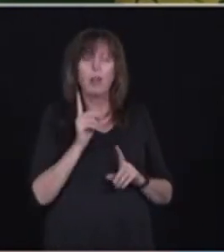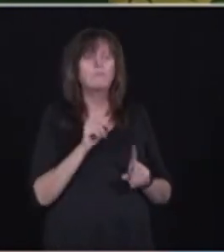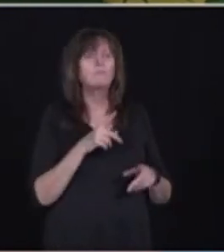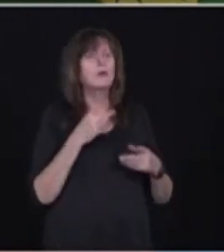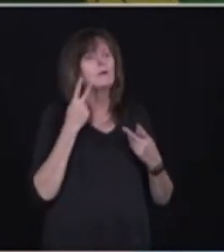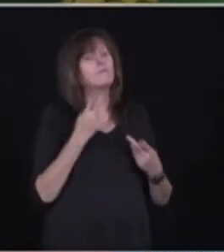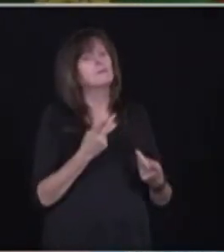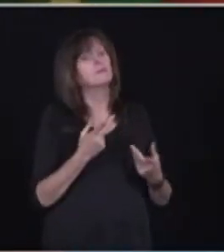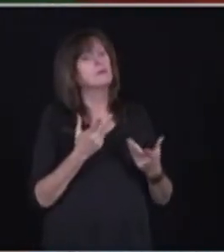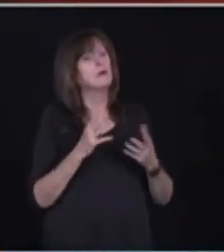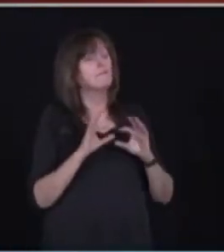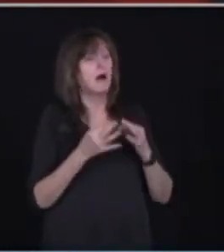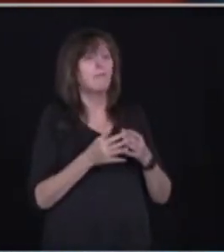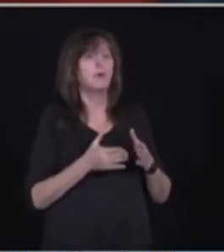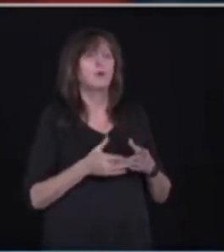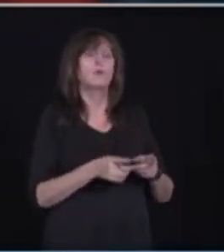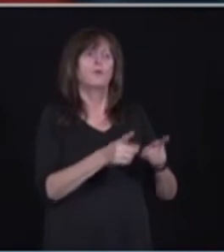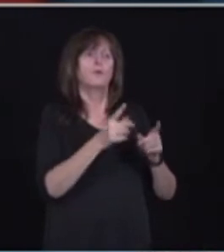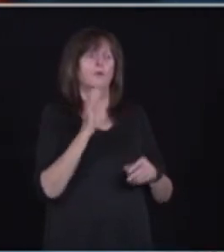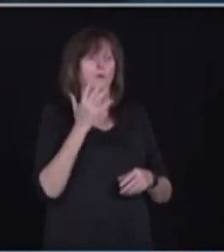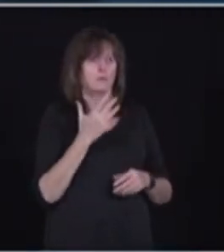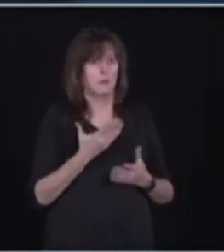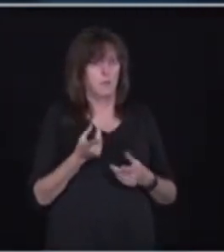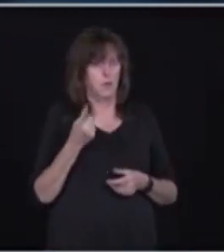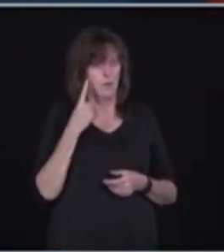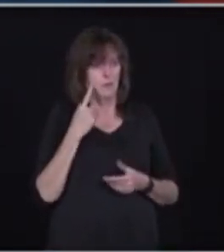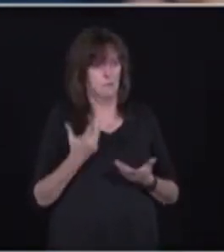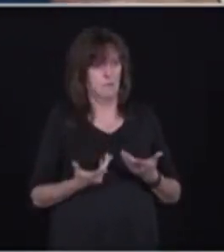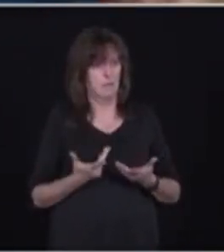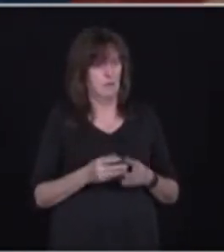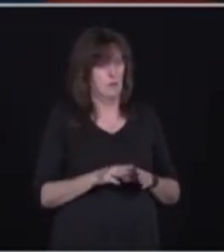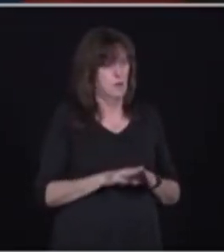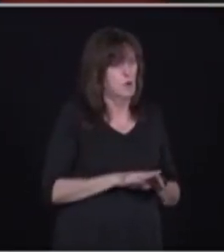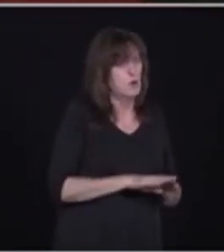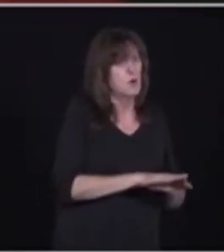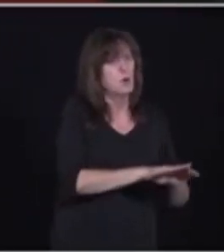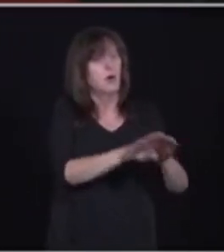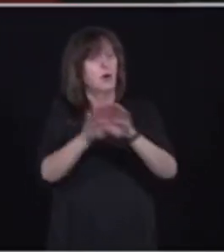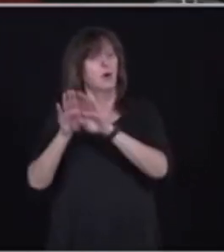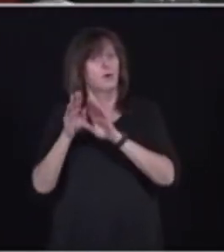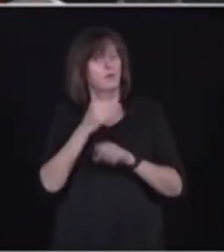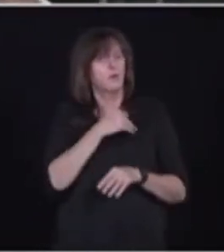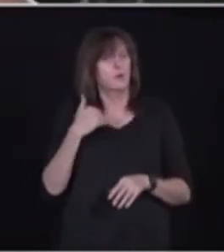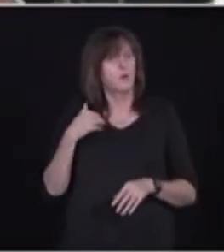plans to see loved ones on holidays, are you worried that you are going to have to come